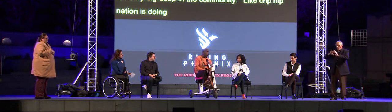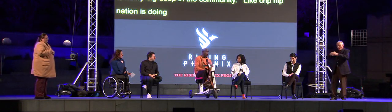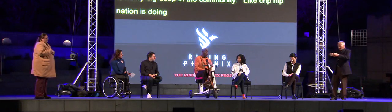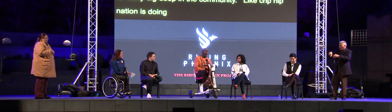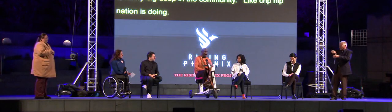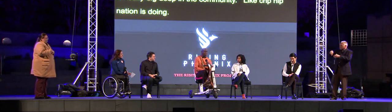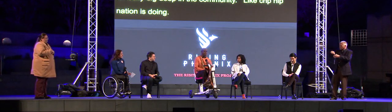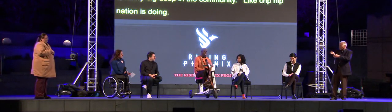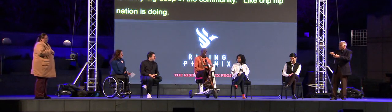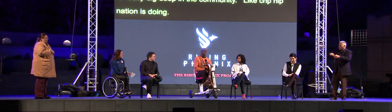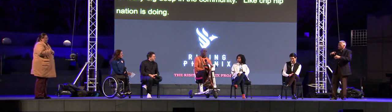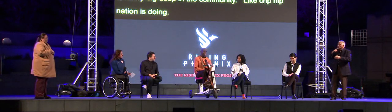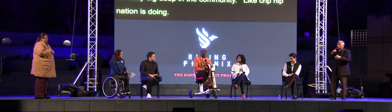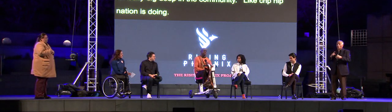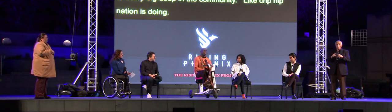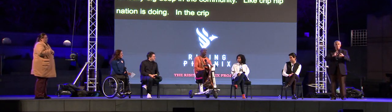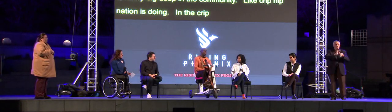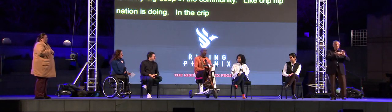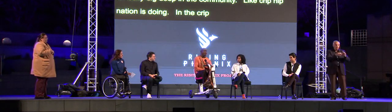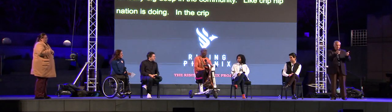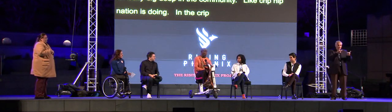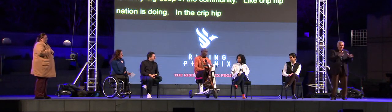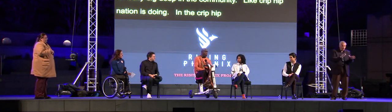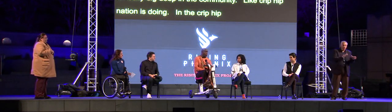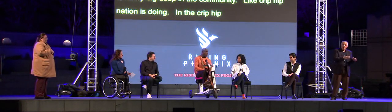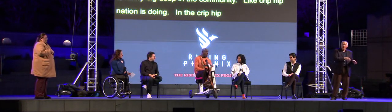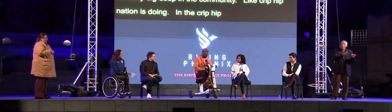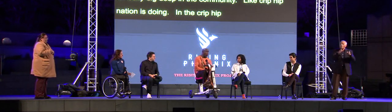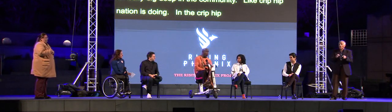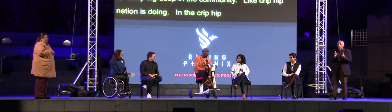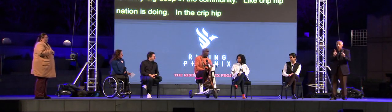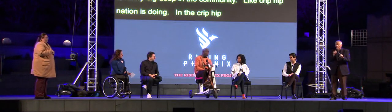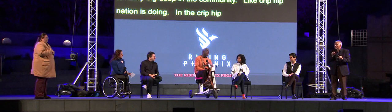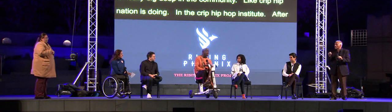So after the Olympics, people, youth